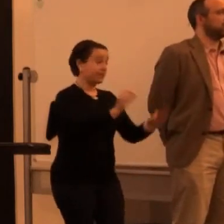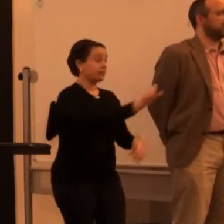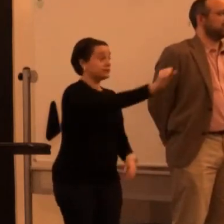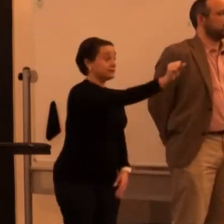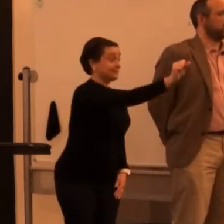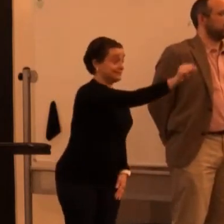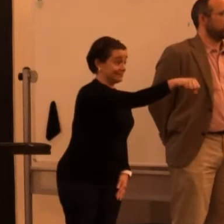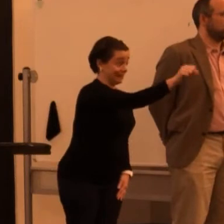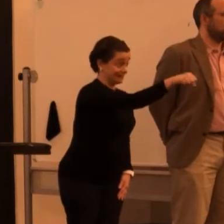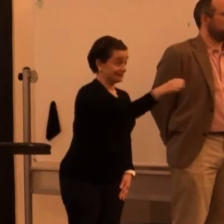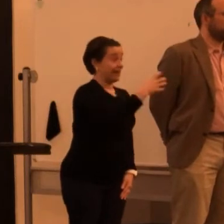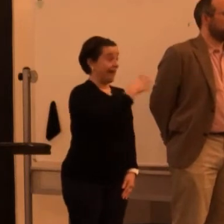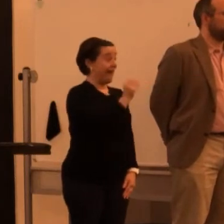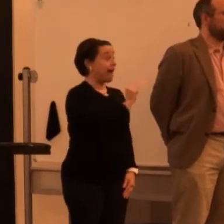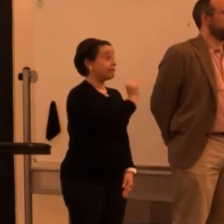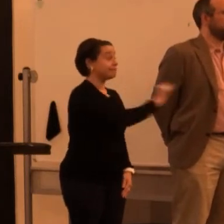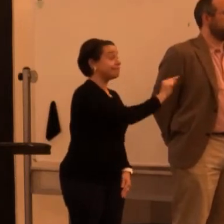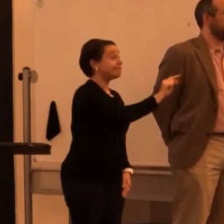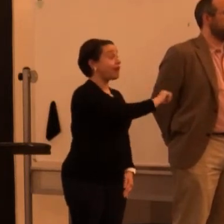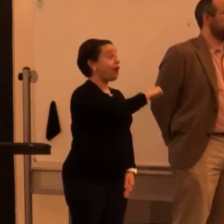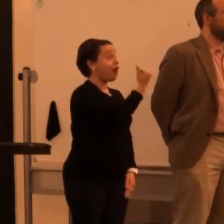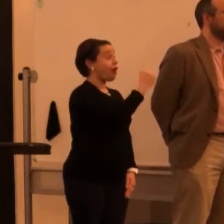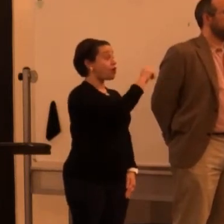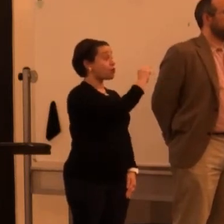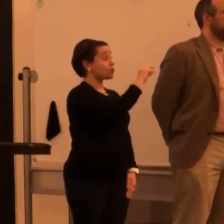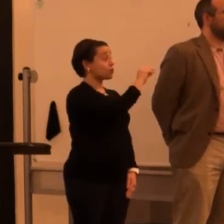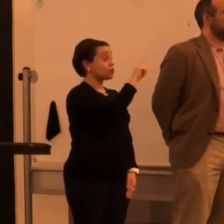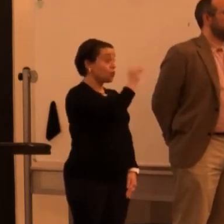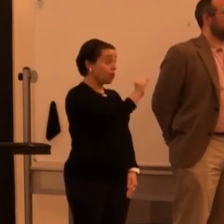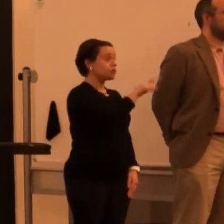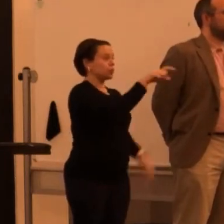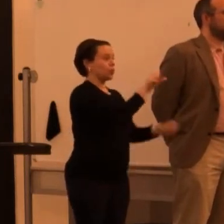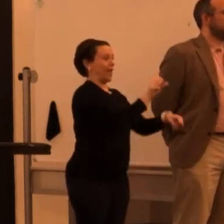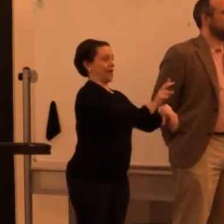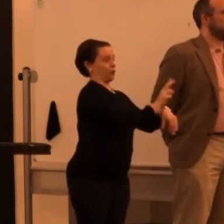you've missed that one year mark. In fact, from the beginning it would be a good idea